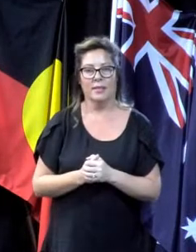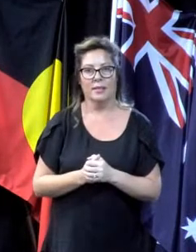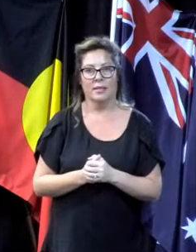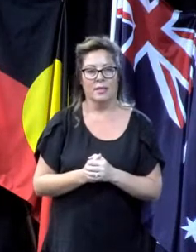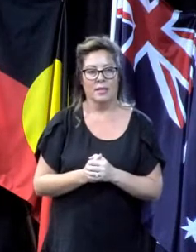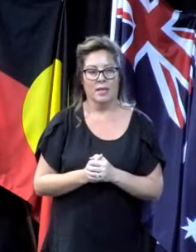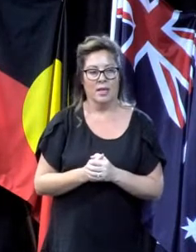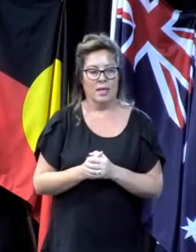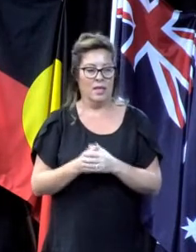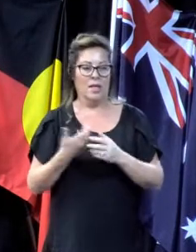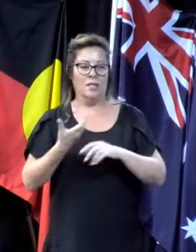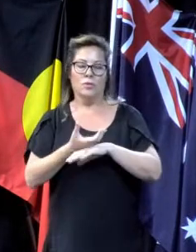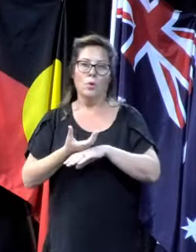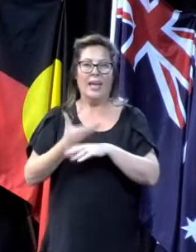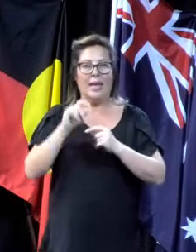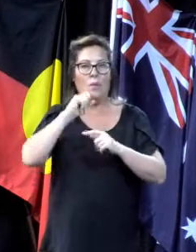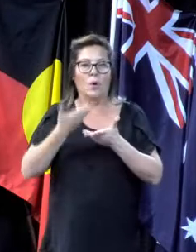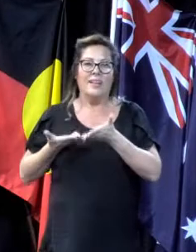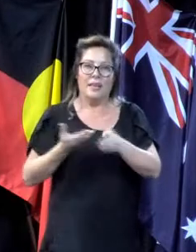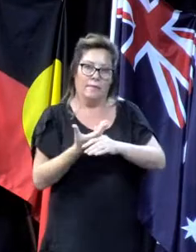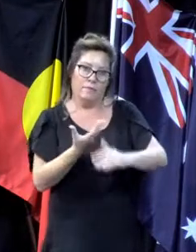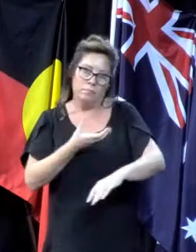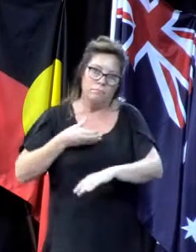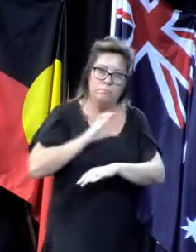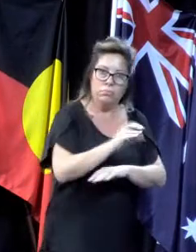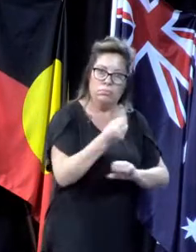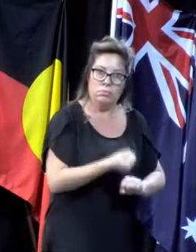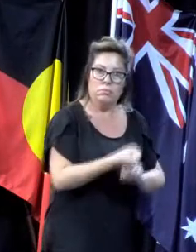in co-teaching and supporting the students with diverse learning needs.